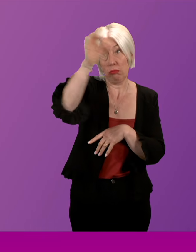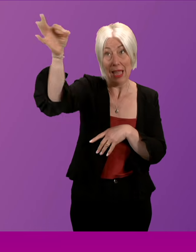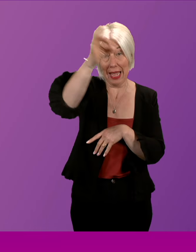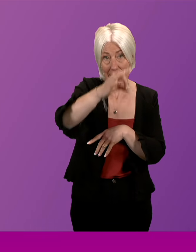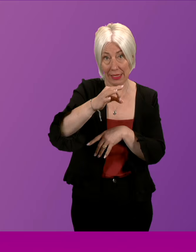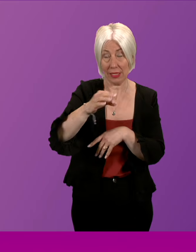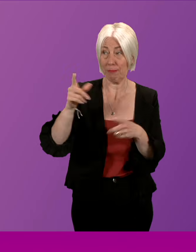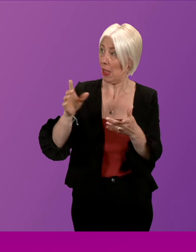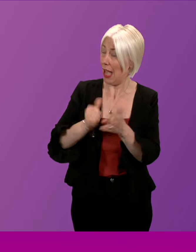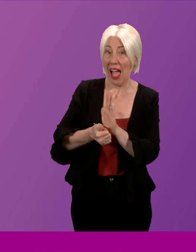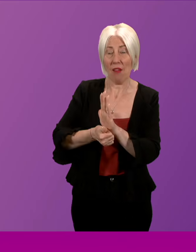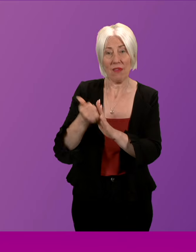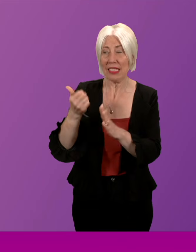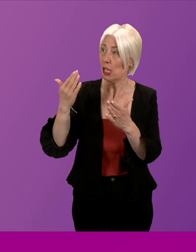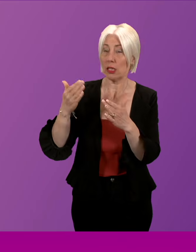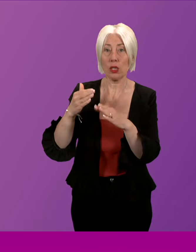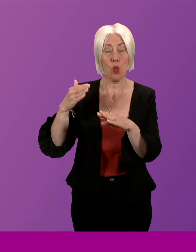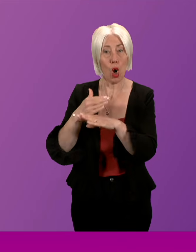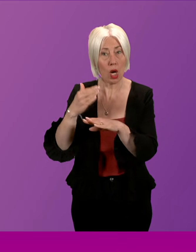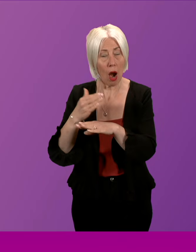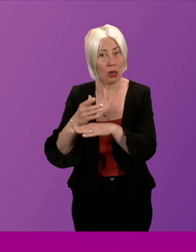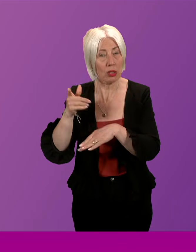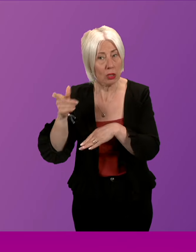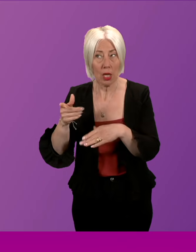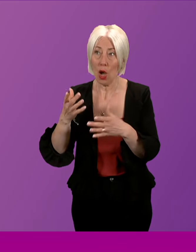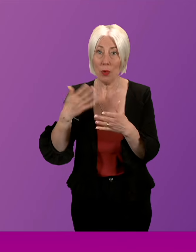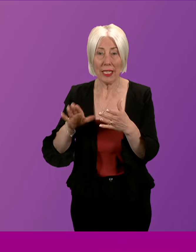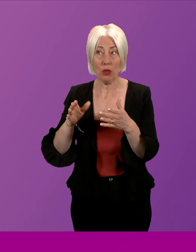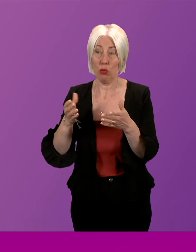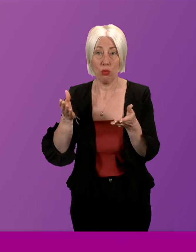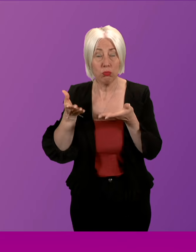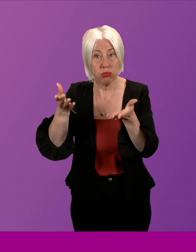must be able to travel to the inner Moray Firth to support our growing energy sector?